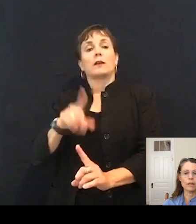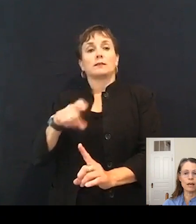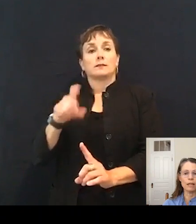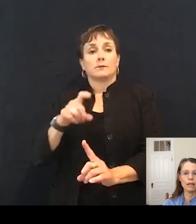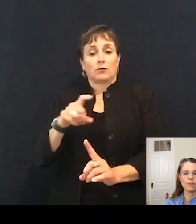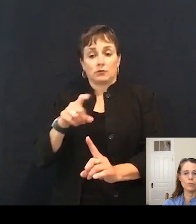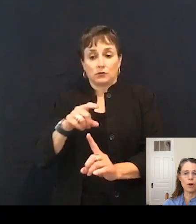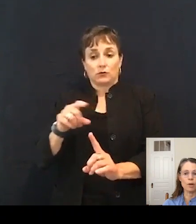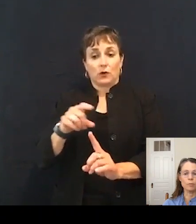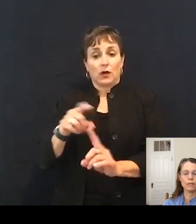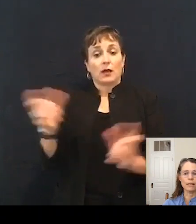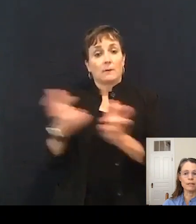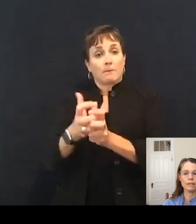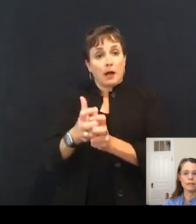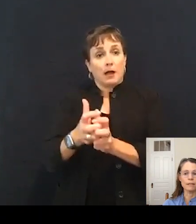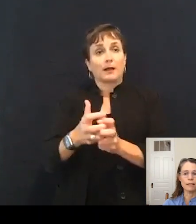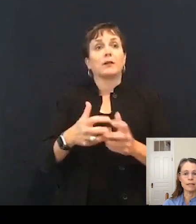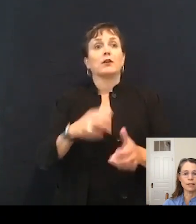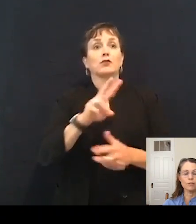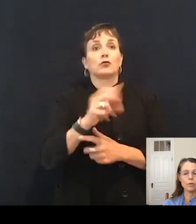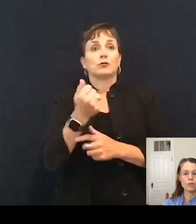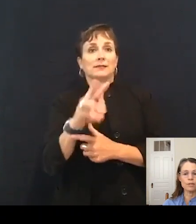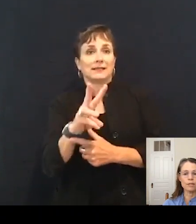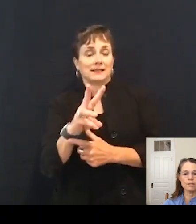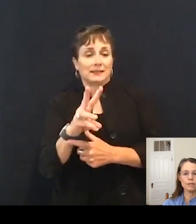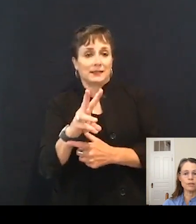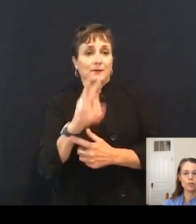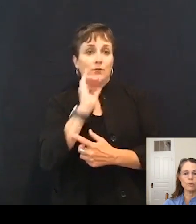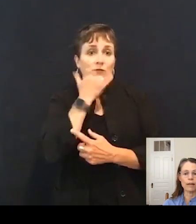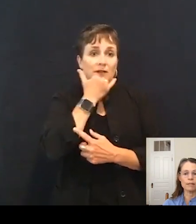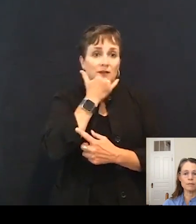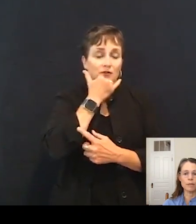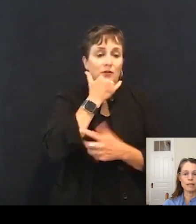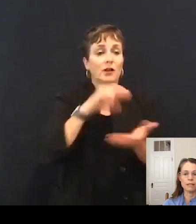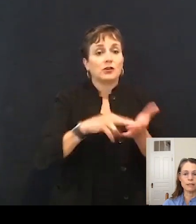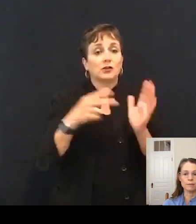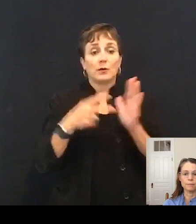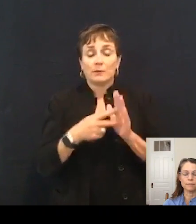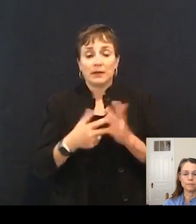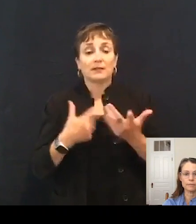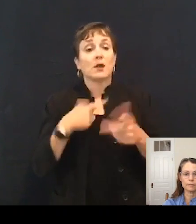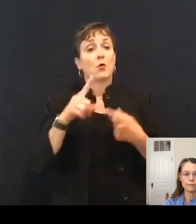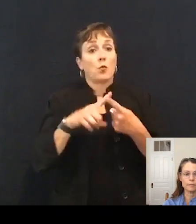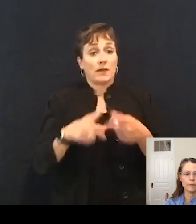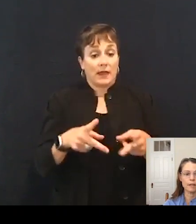the wrong place, and forces correct splicing.